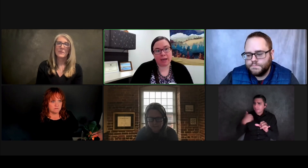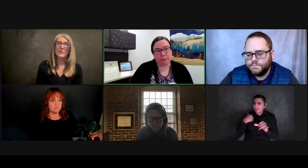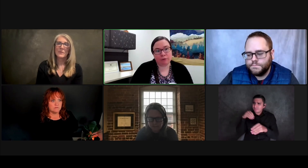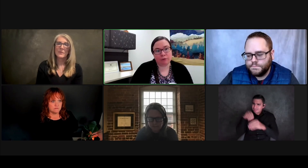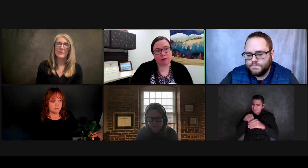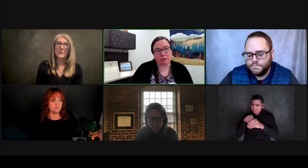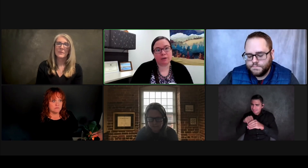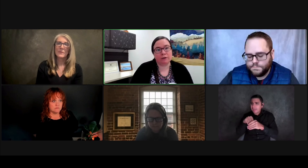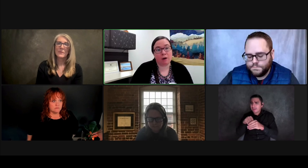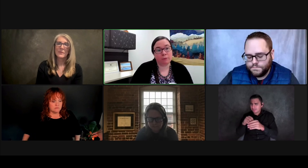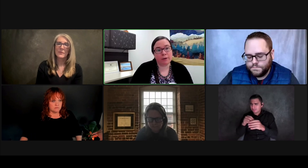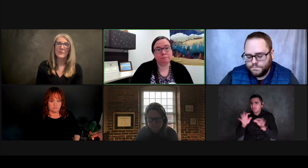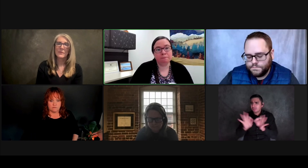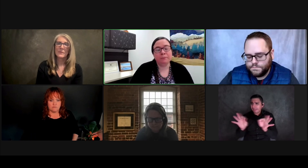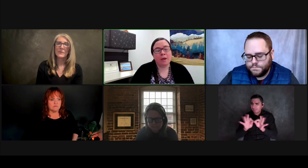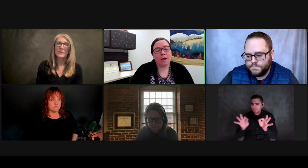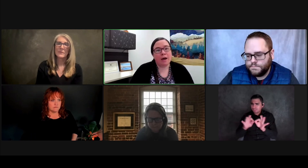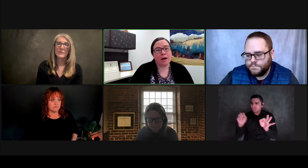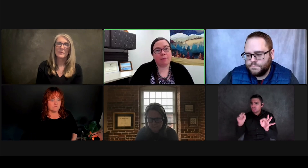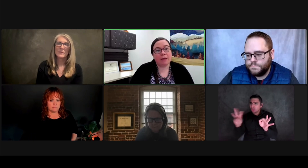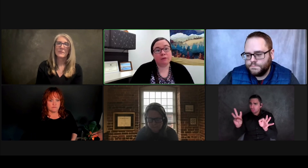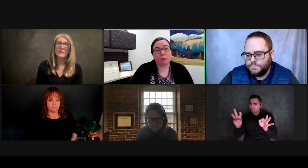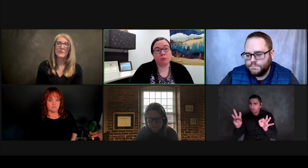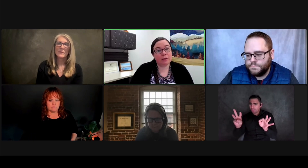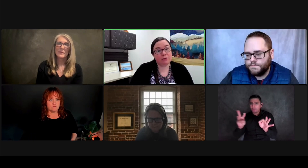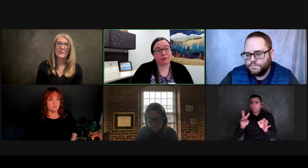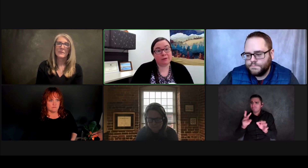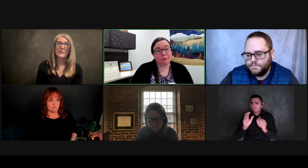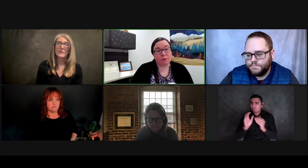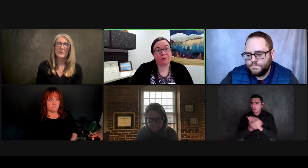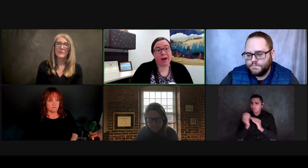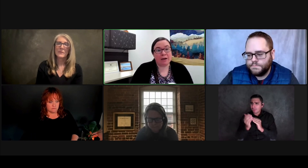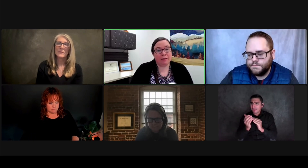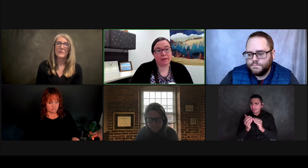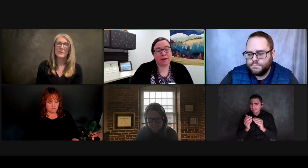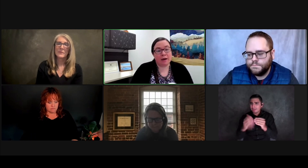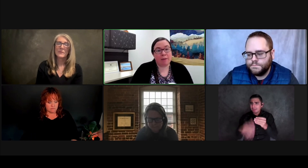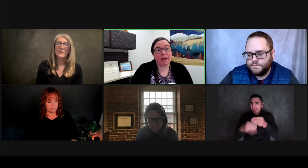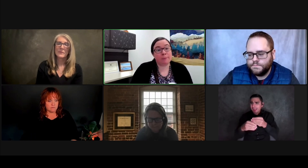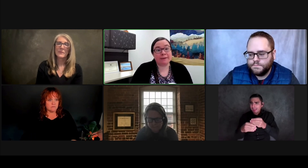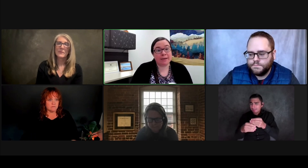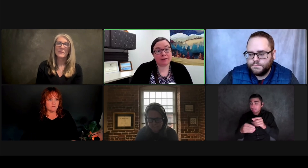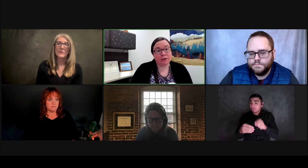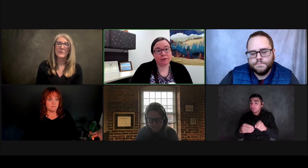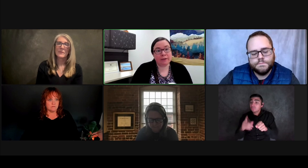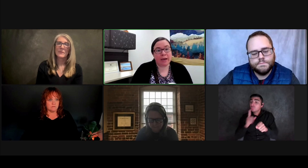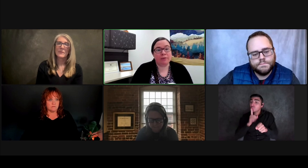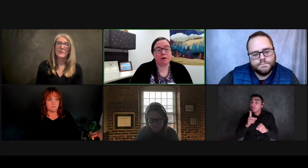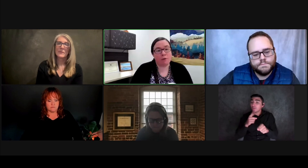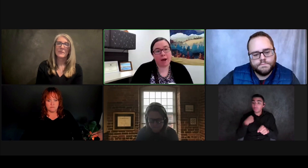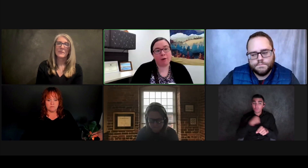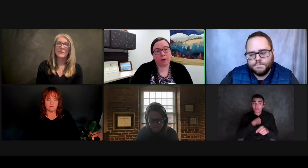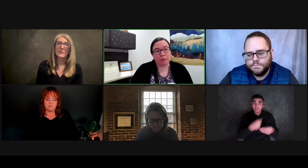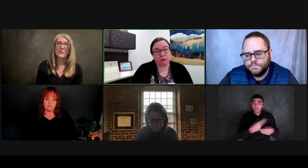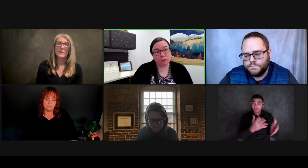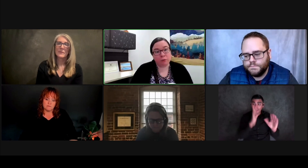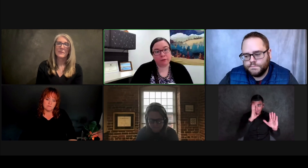caption rendering software. And so really, you just need to provide the expectations and the know-how around the tools.